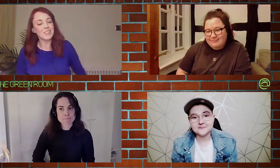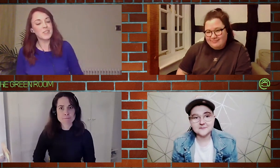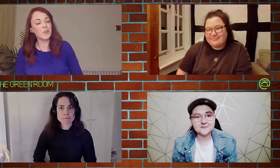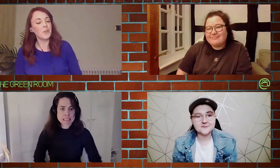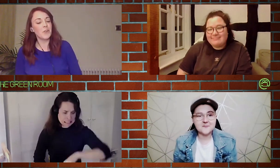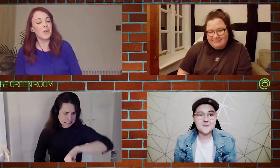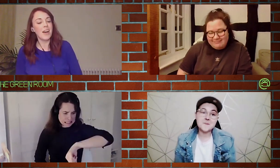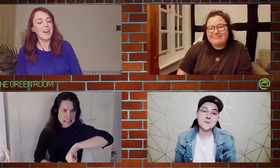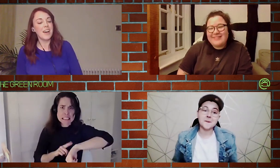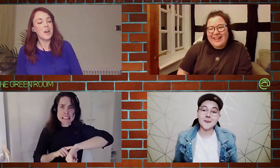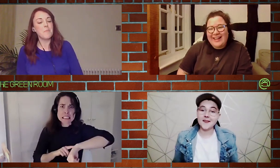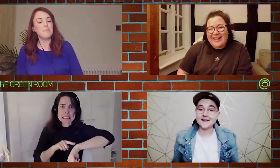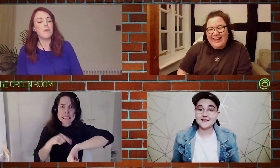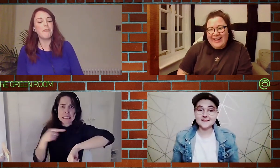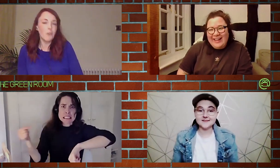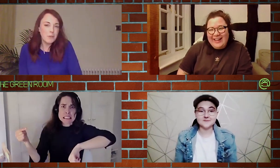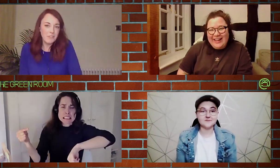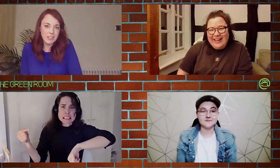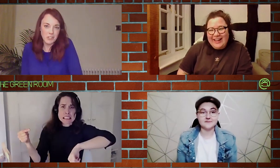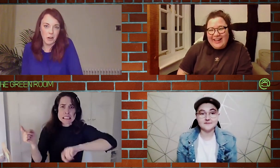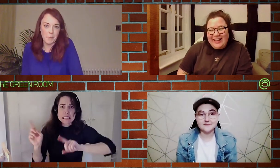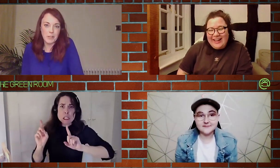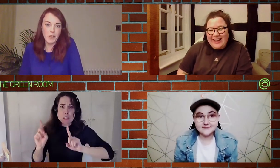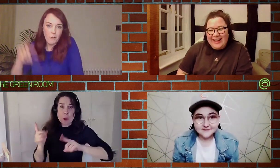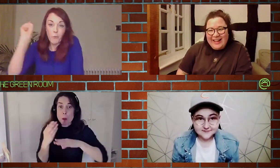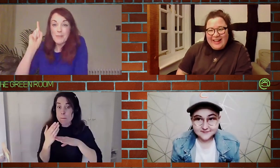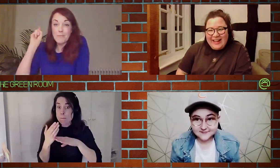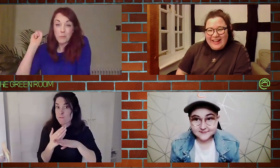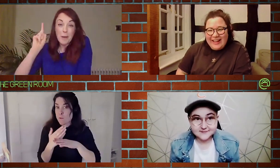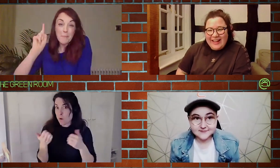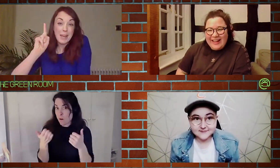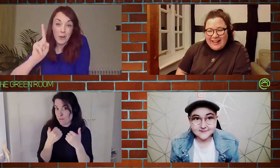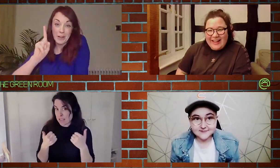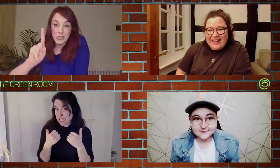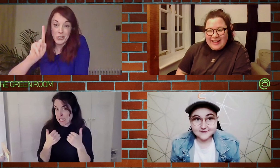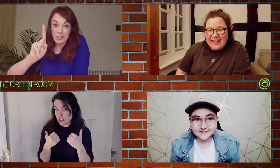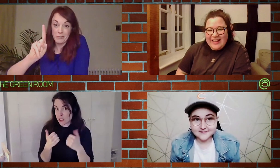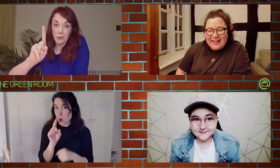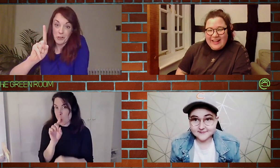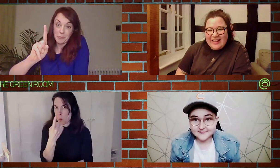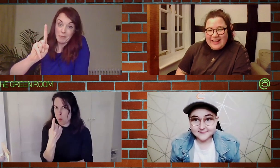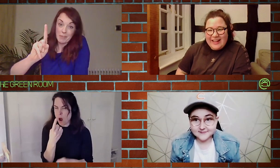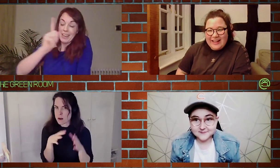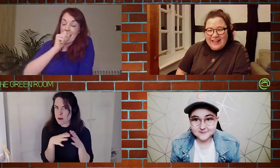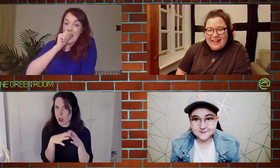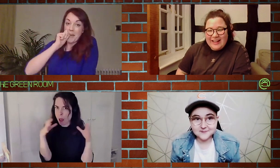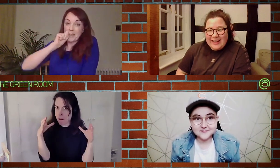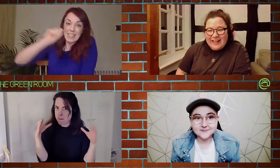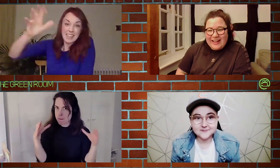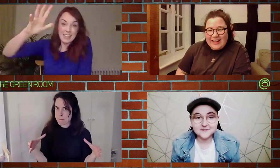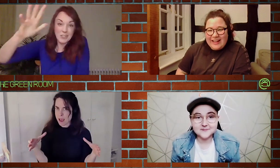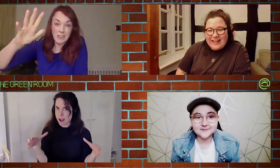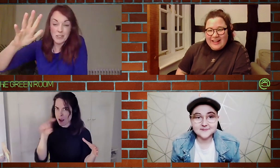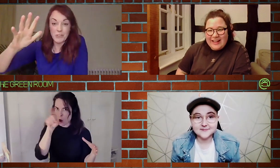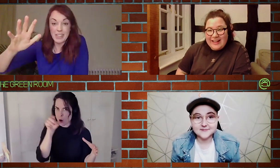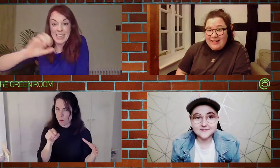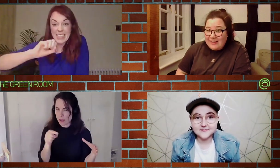So before we finish up I do have one quite big question for you, because I think this will give us a real insight